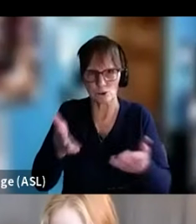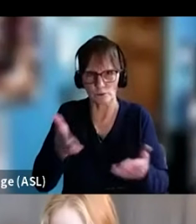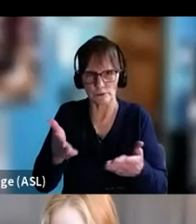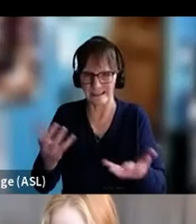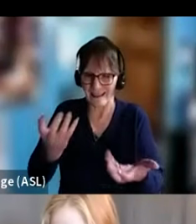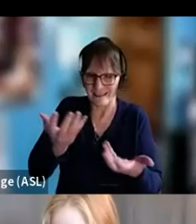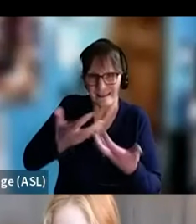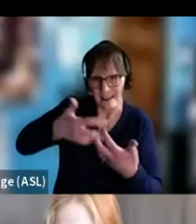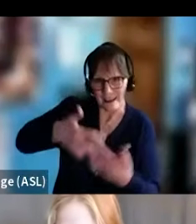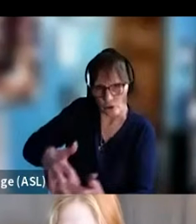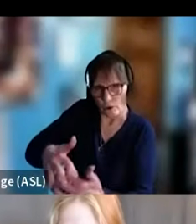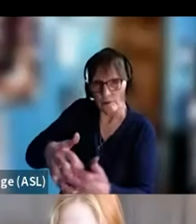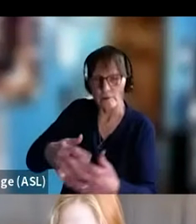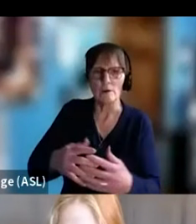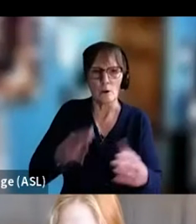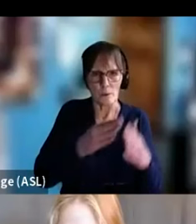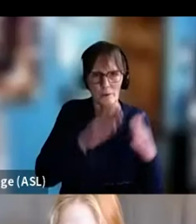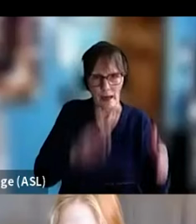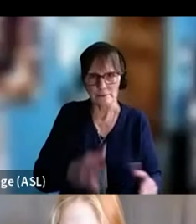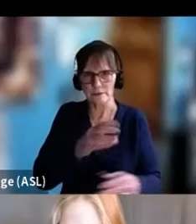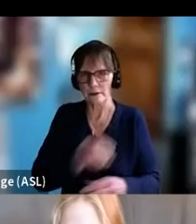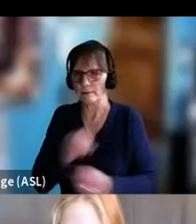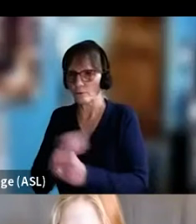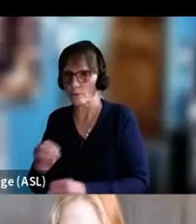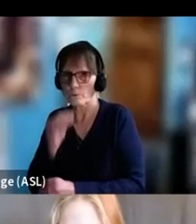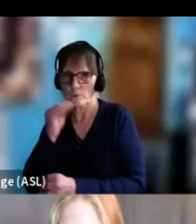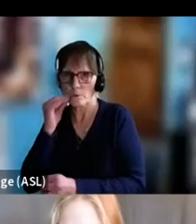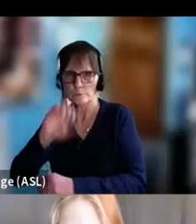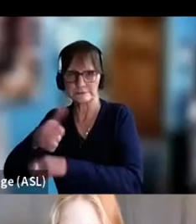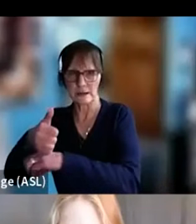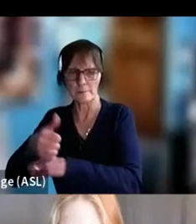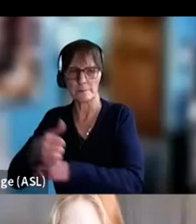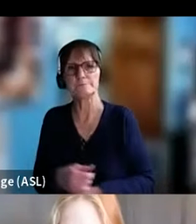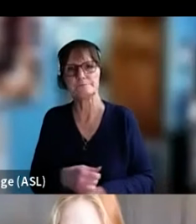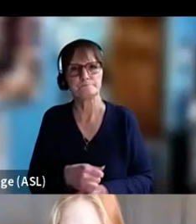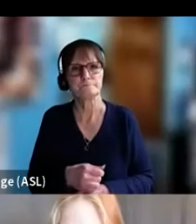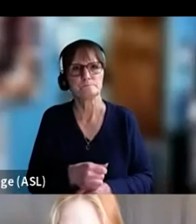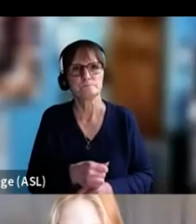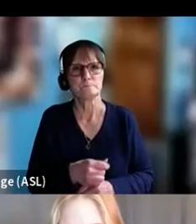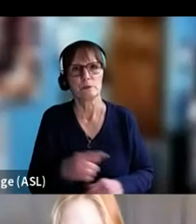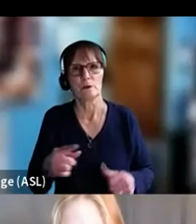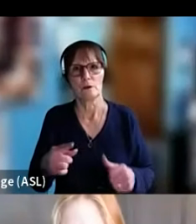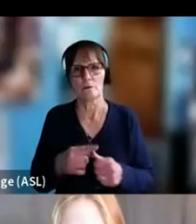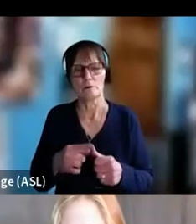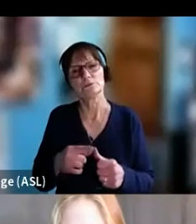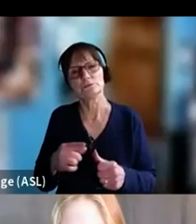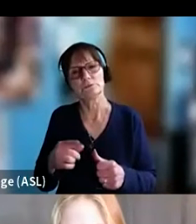within housing or homeless settings. Yeah, absolutely. First of all, I think if you are able to,